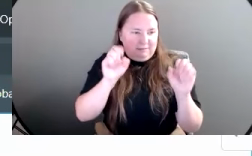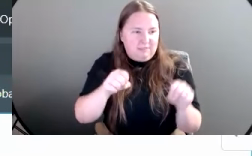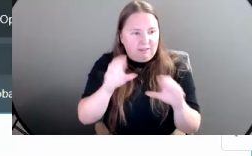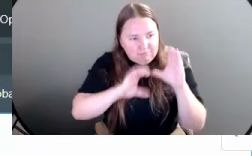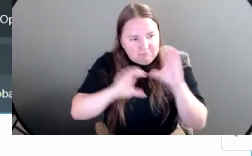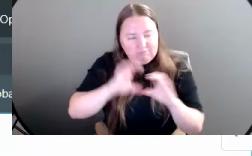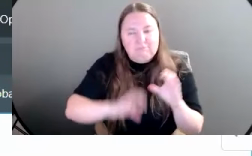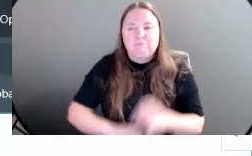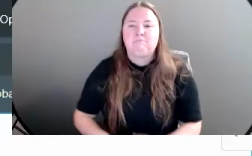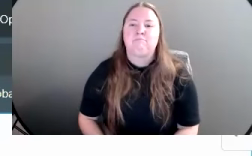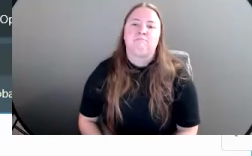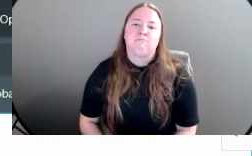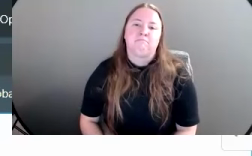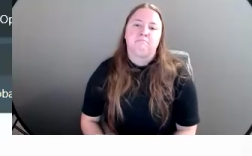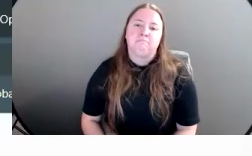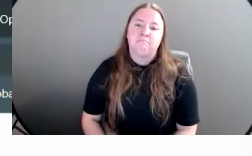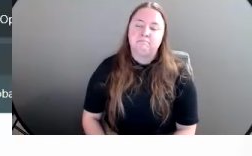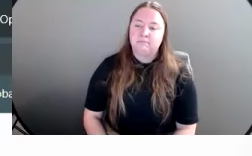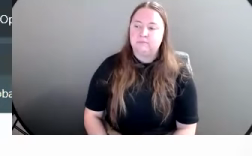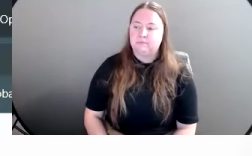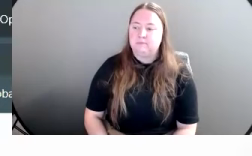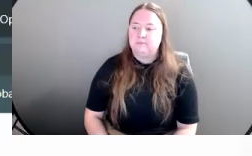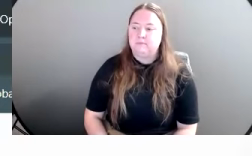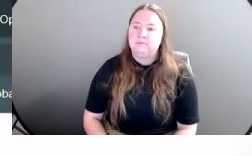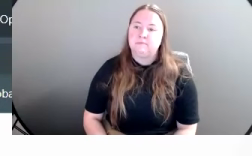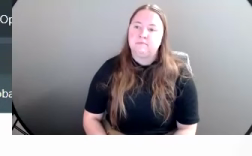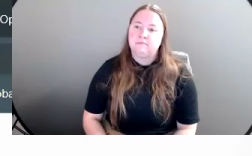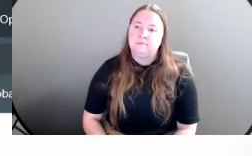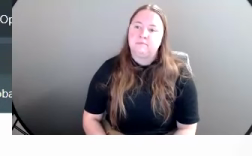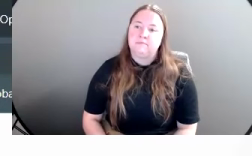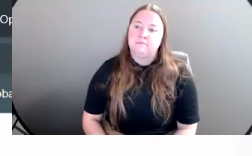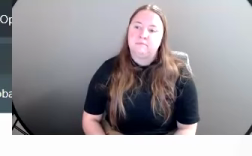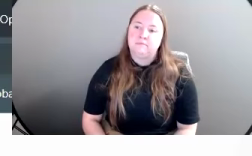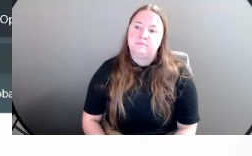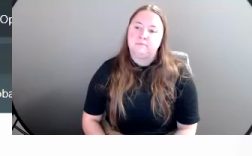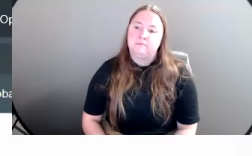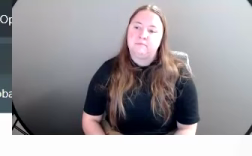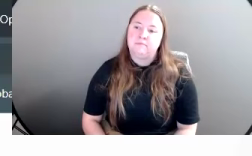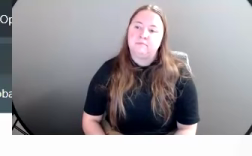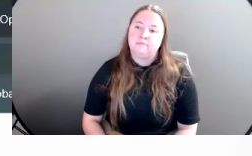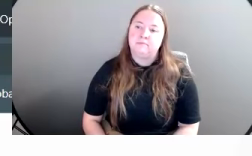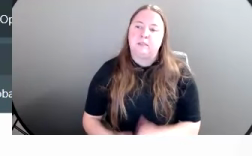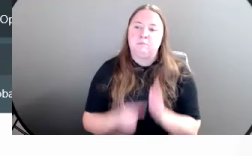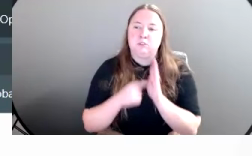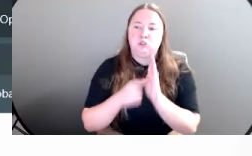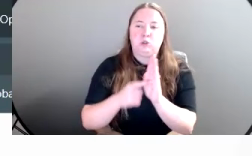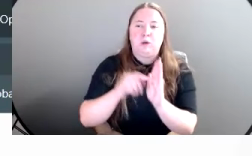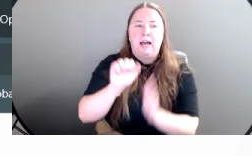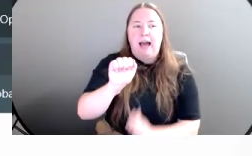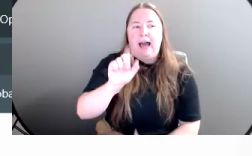Let me go back and show you, the ADAPT homeworking system.